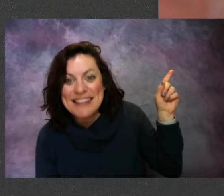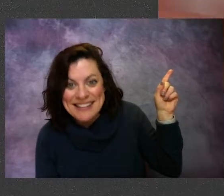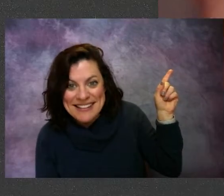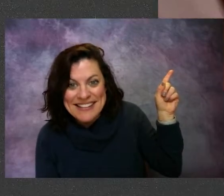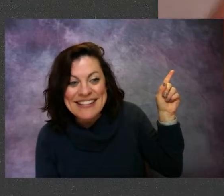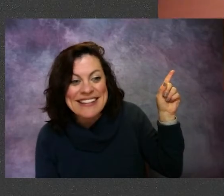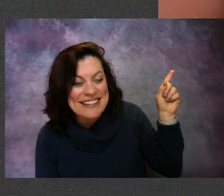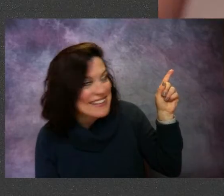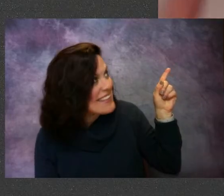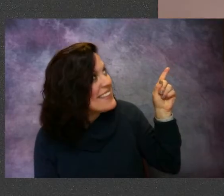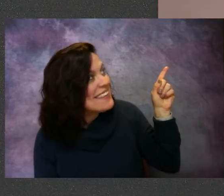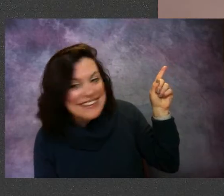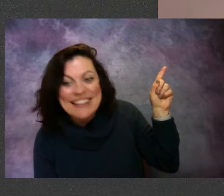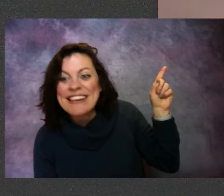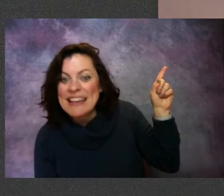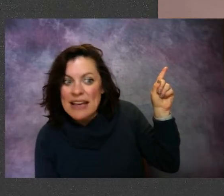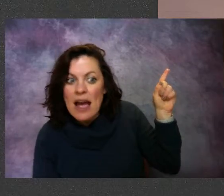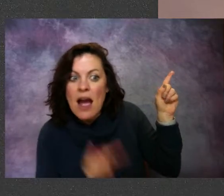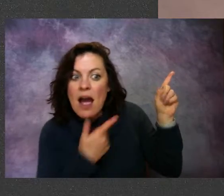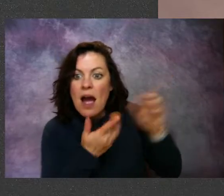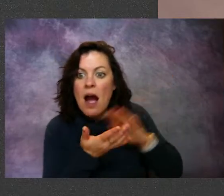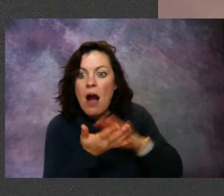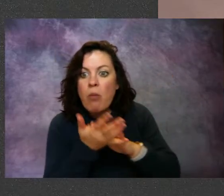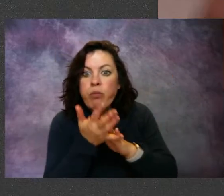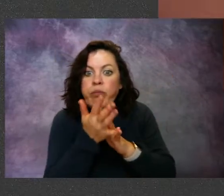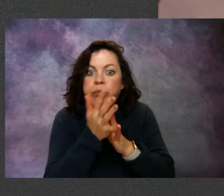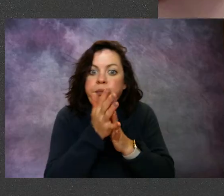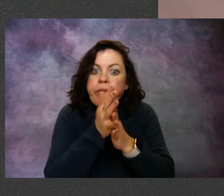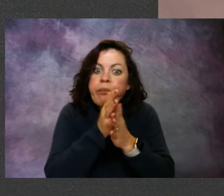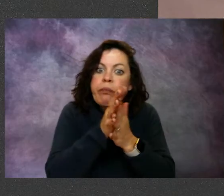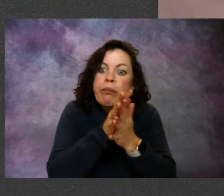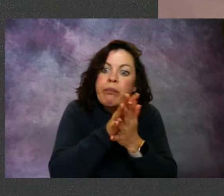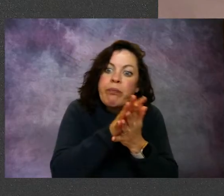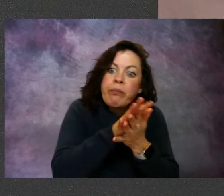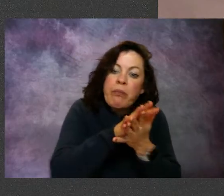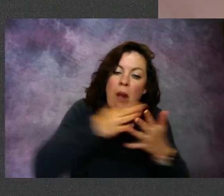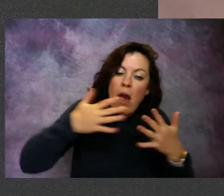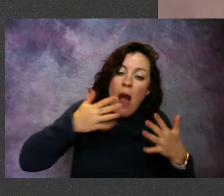The colors are changing and blending together.